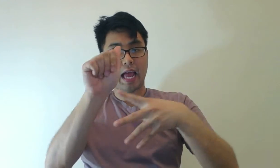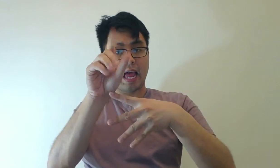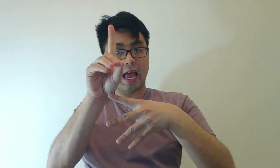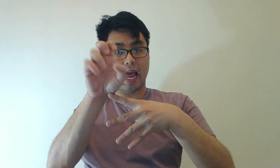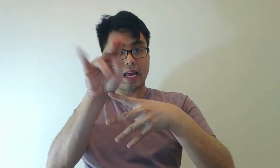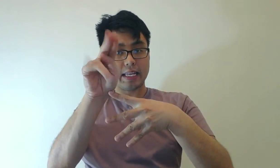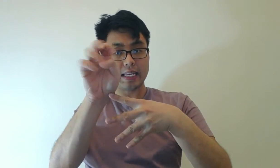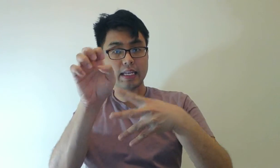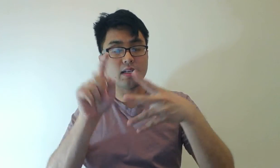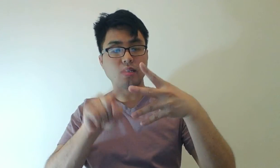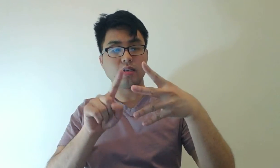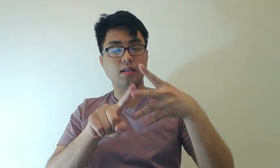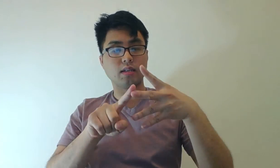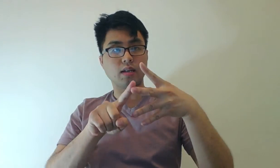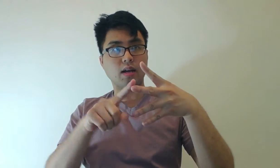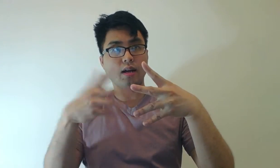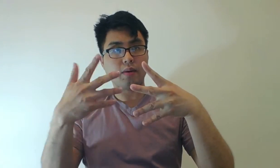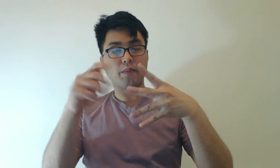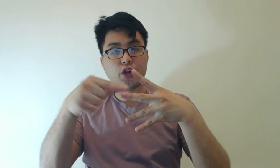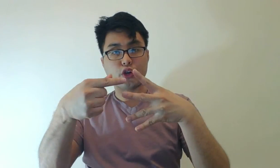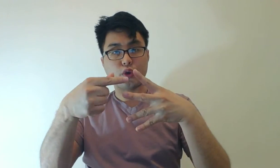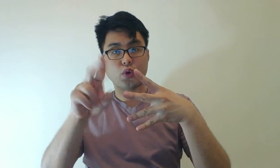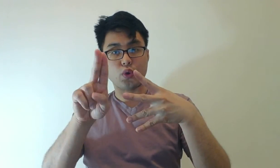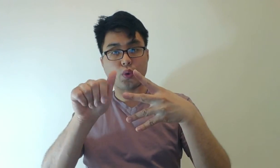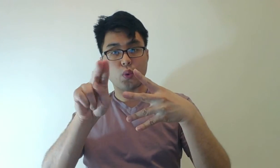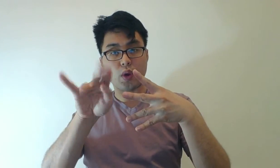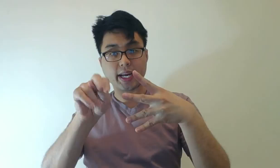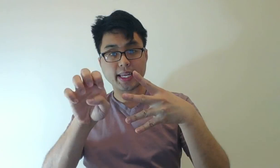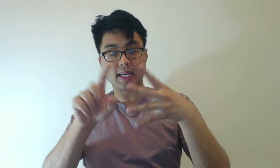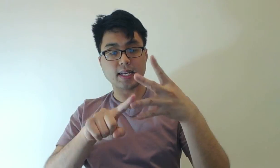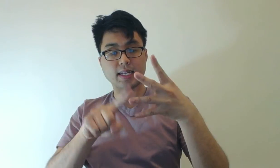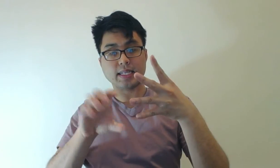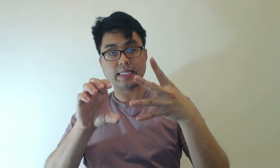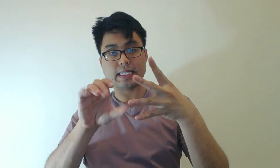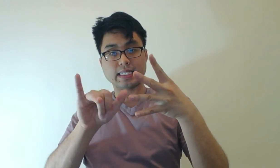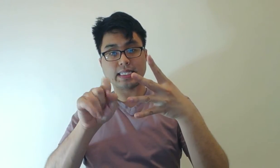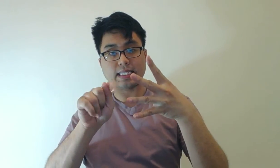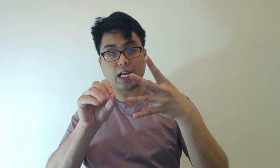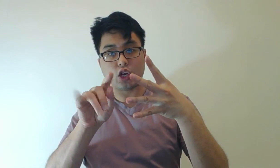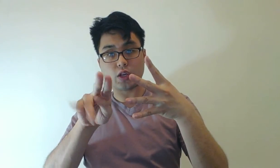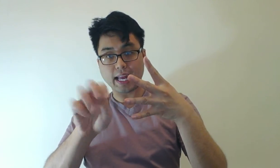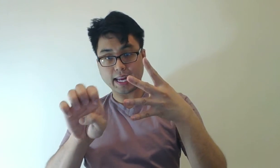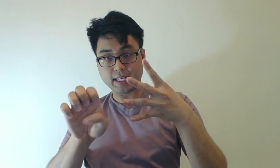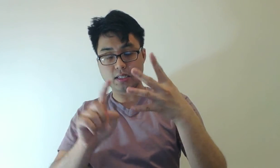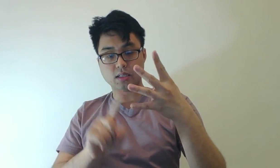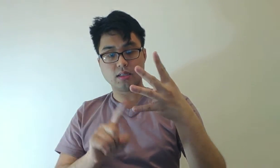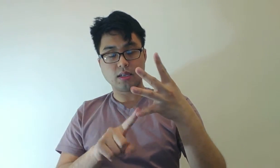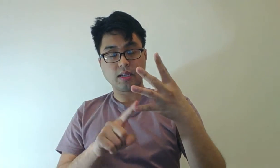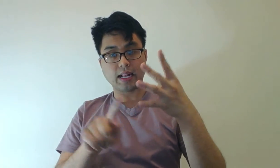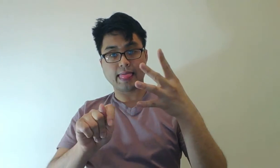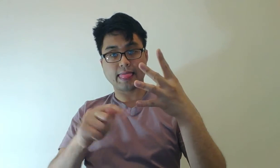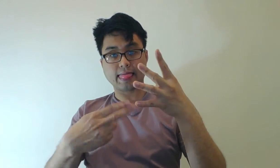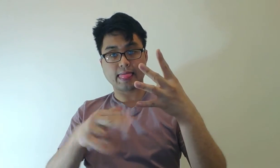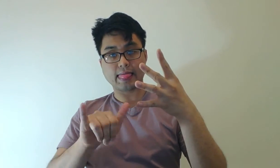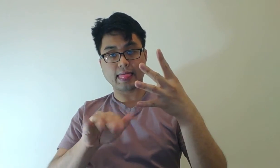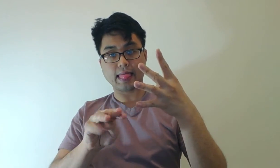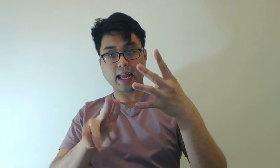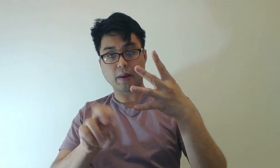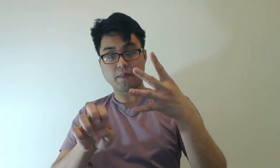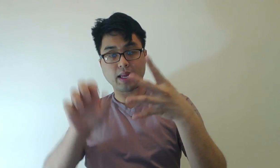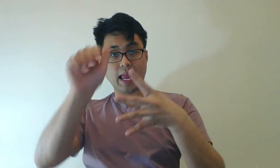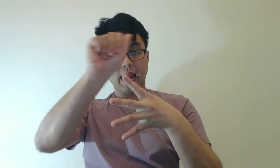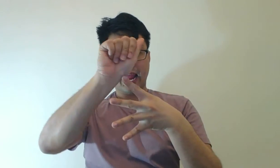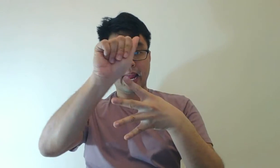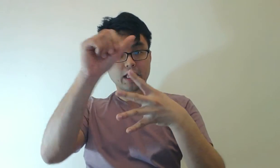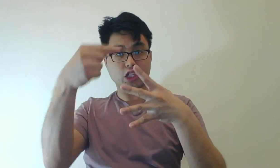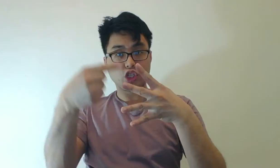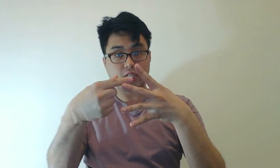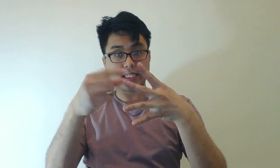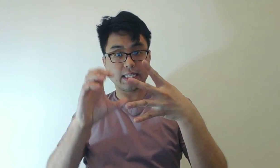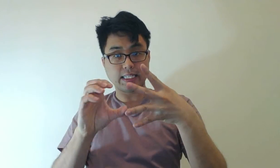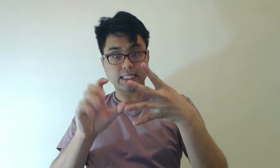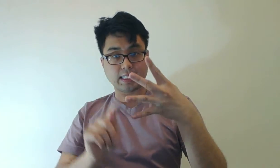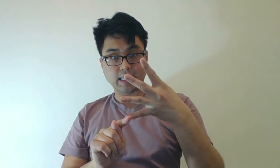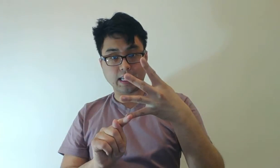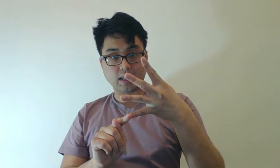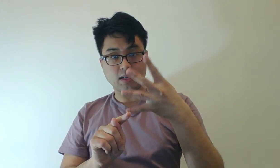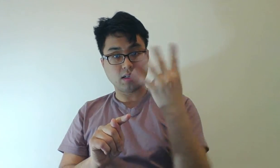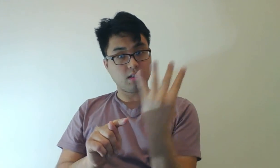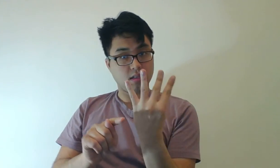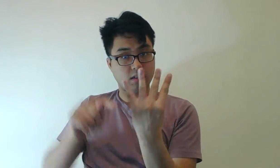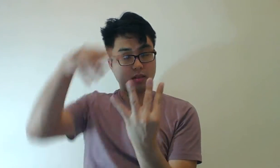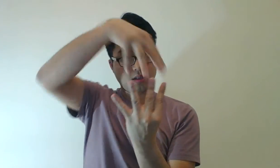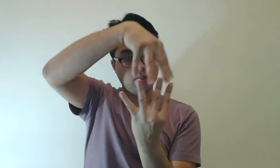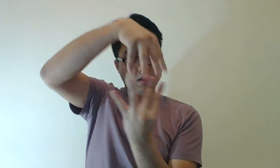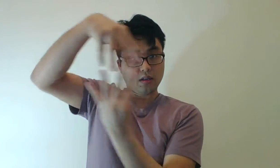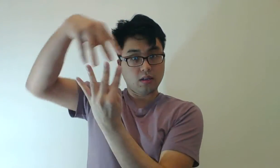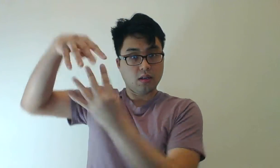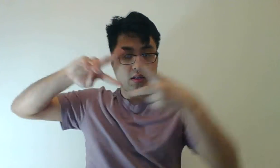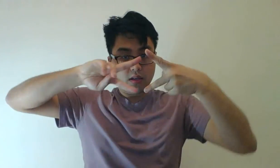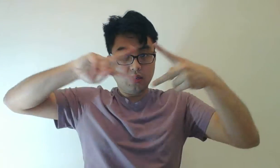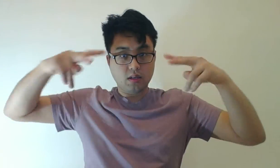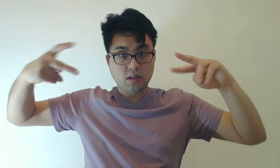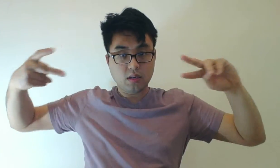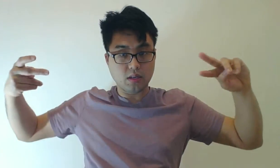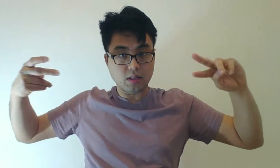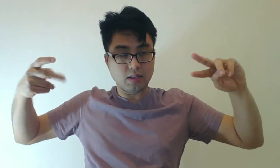adenine, guanine, cytosine, thymine, AGCT